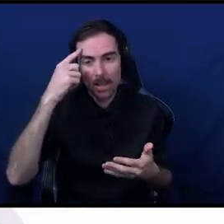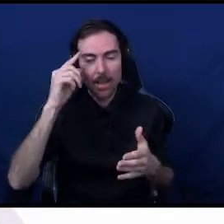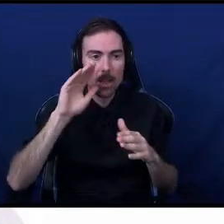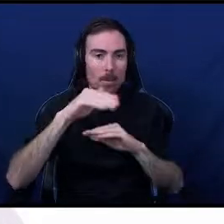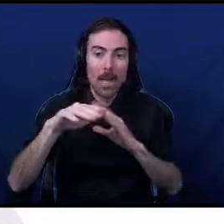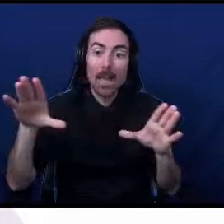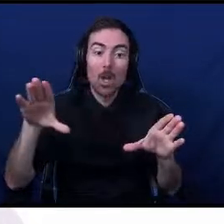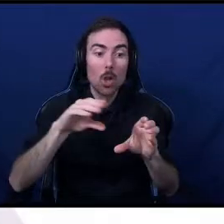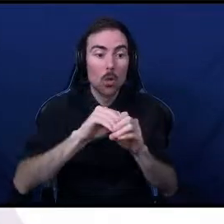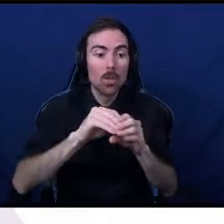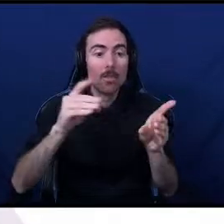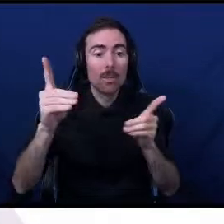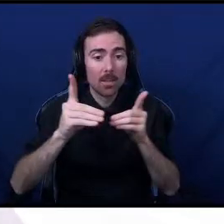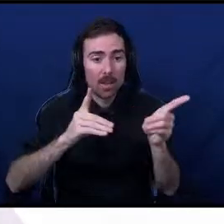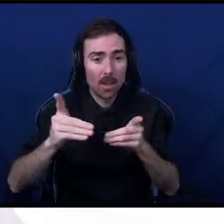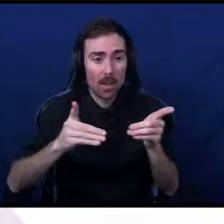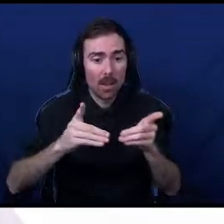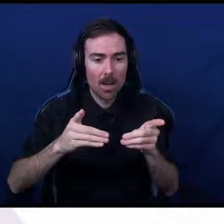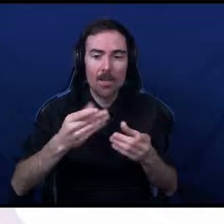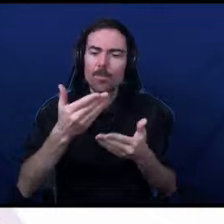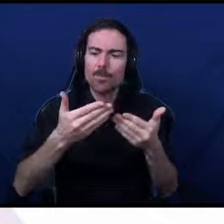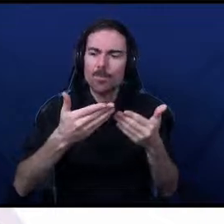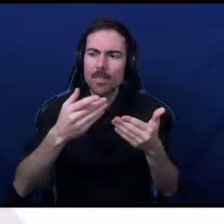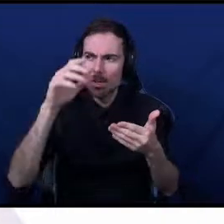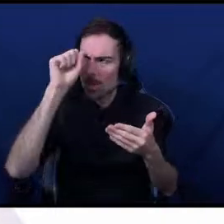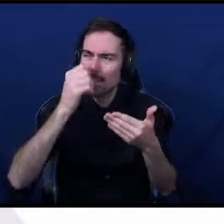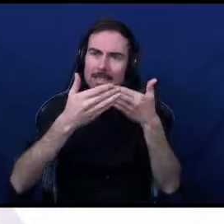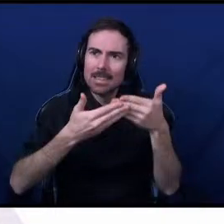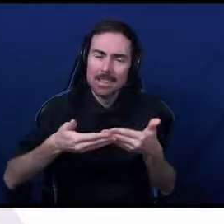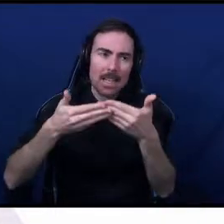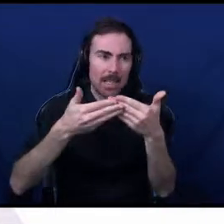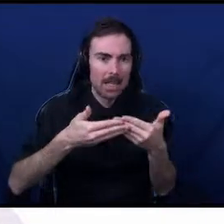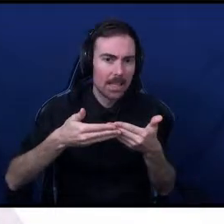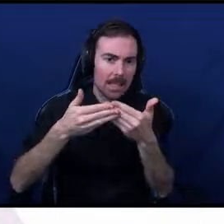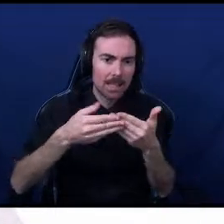There was a study that was done in 2011, where it was trying to look at